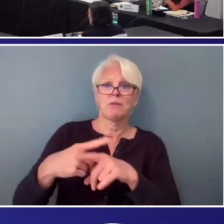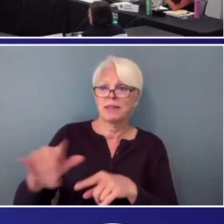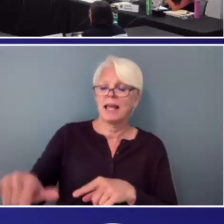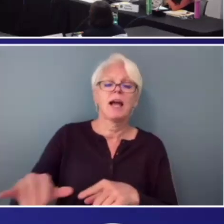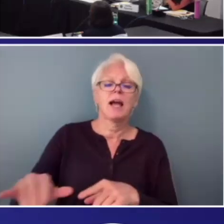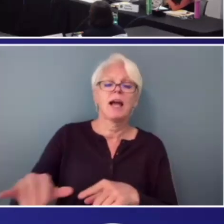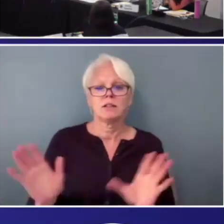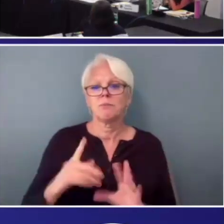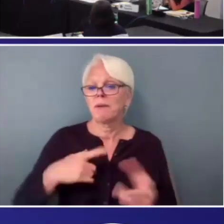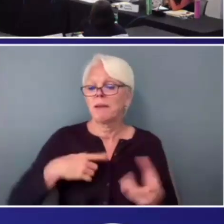what you said.